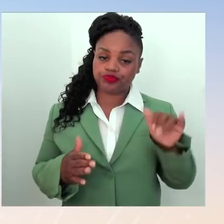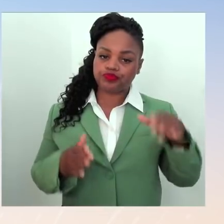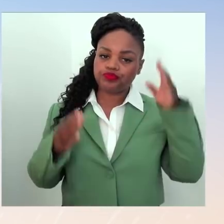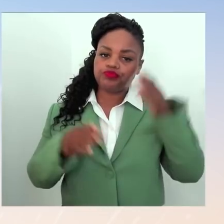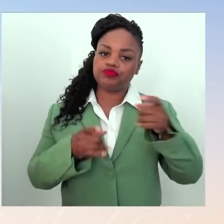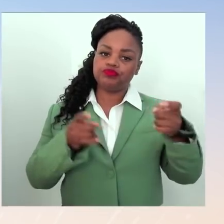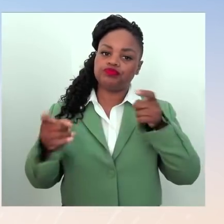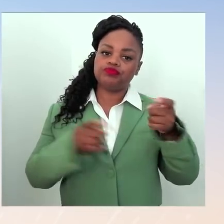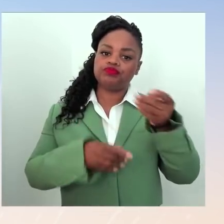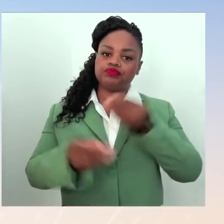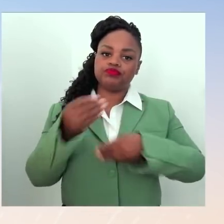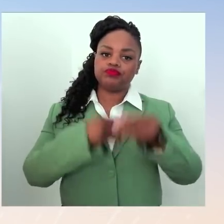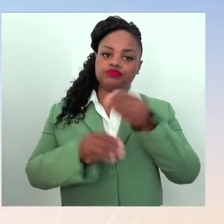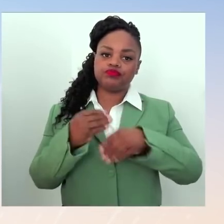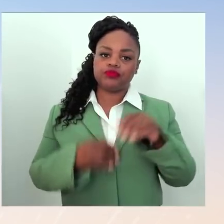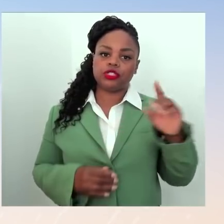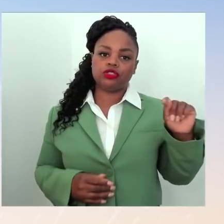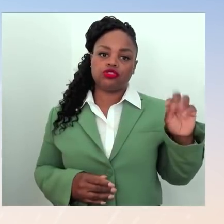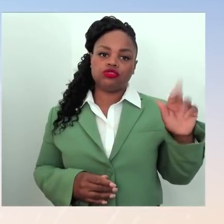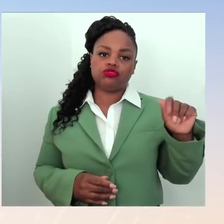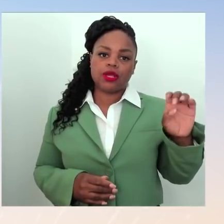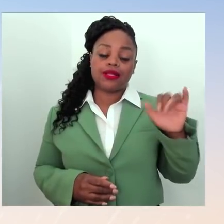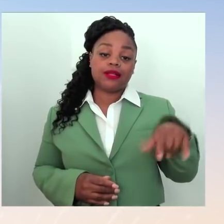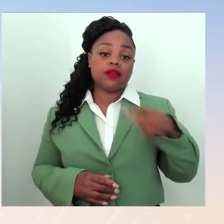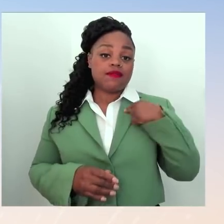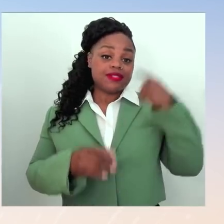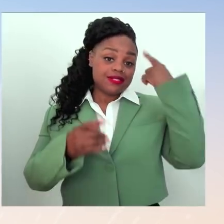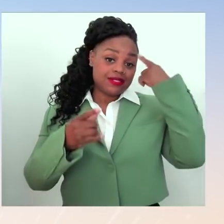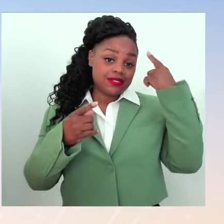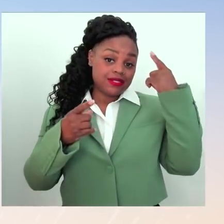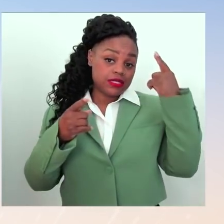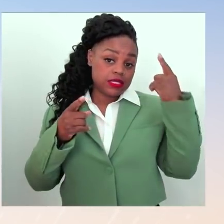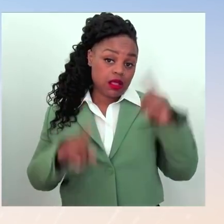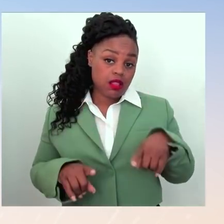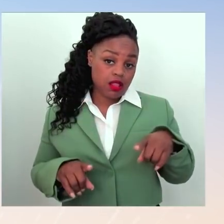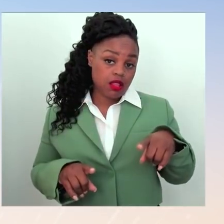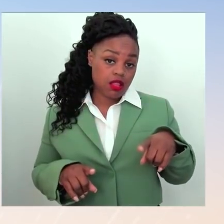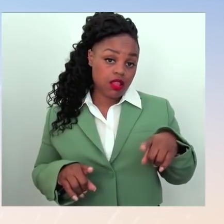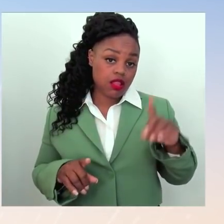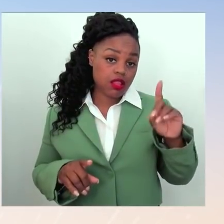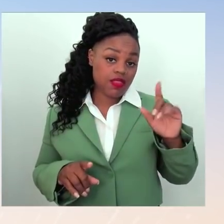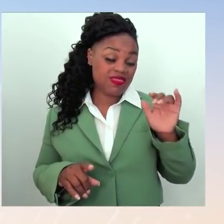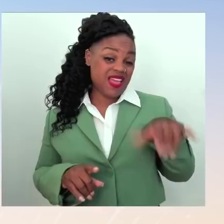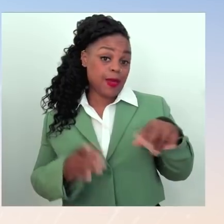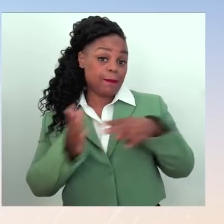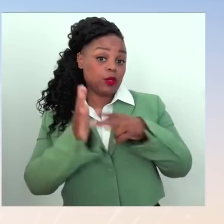that would in part suspend normal trade relations with both Russia and Belarus. I'm wondering if the White House supports that,